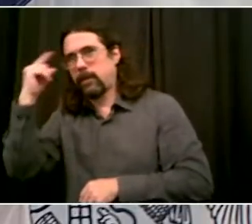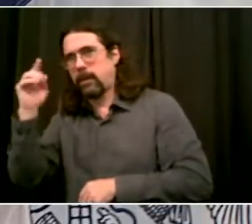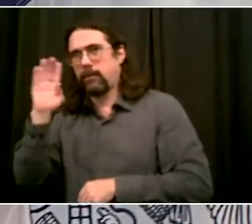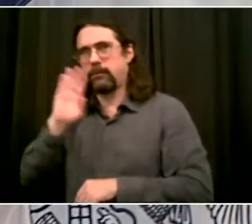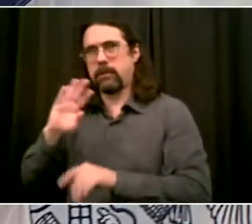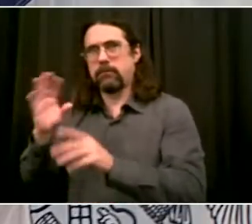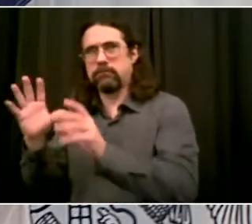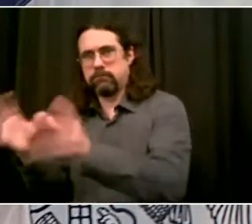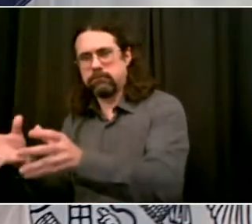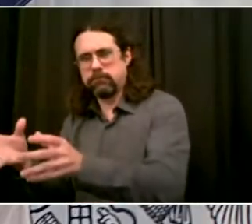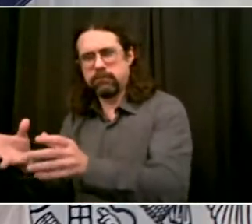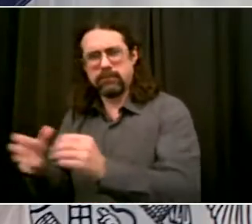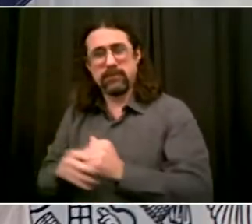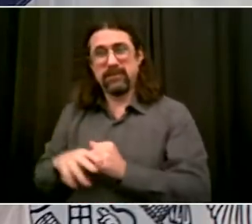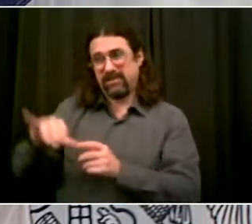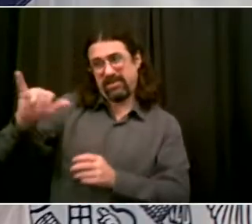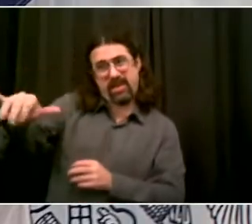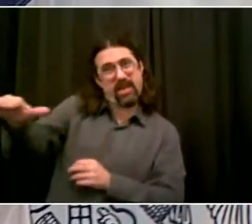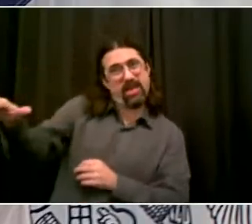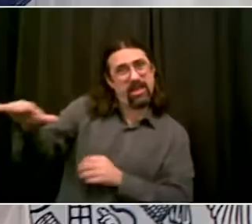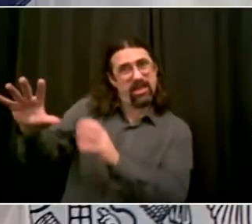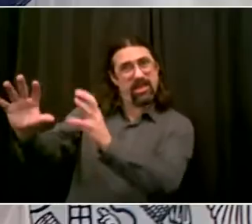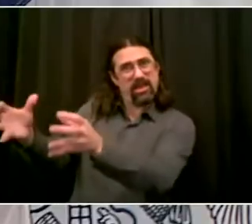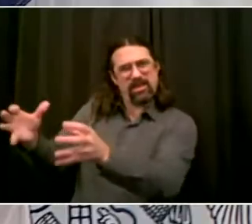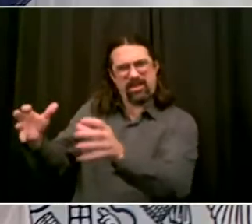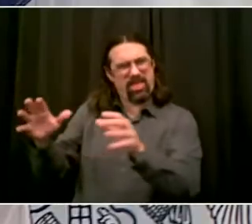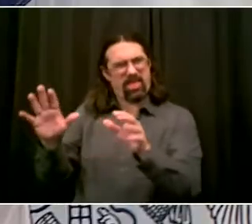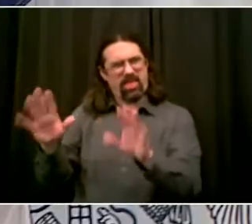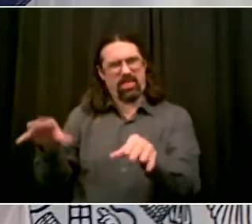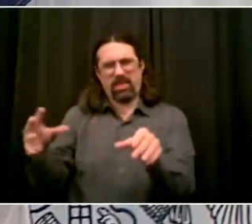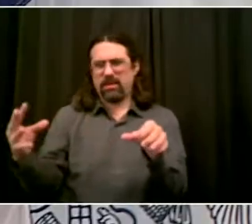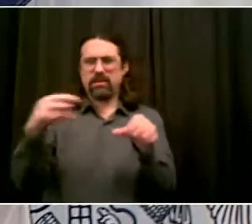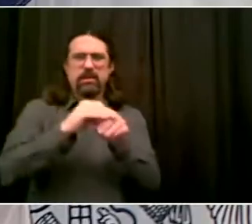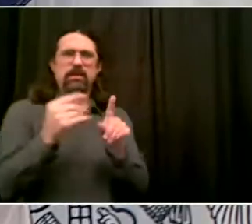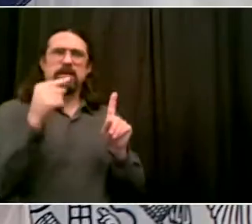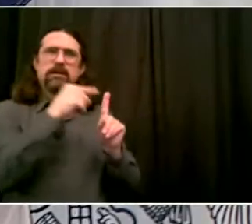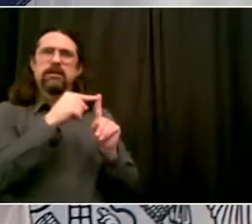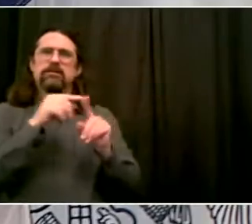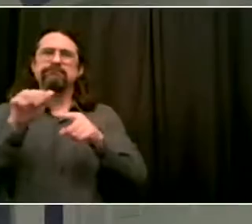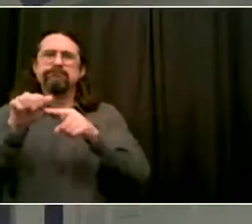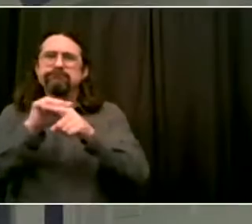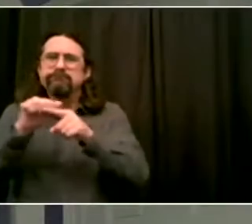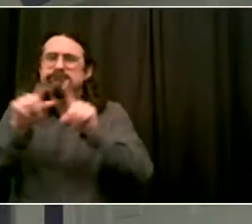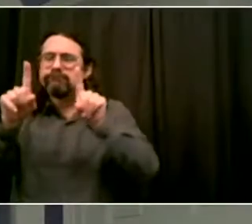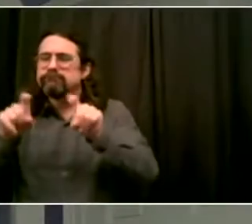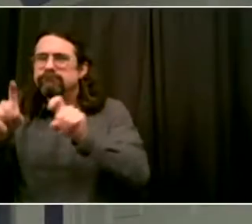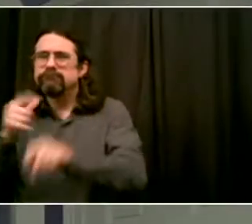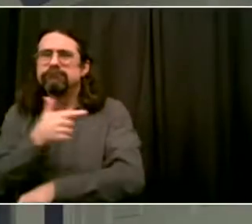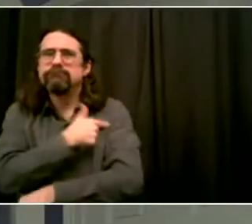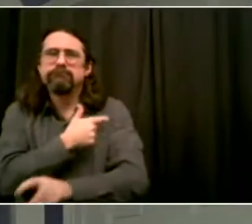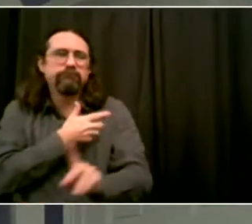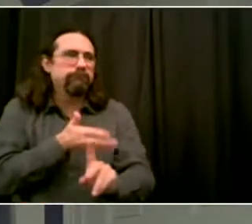INCLUDING IN OUR HEALTHCARE SYSTEM, AND CERTAINLY BIG PHARMACEUTICAL COMPANIES NEED TO BE EXAMINED AS WELL.